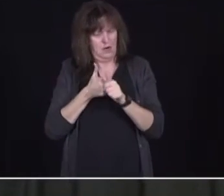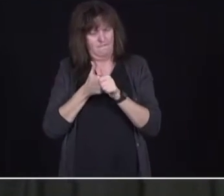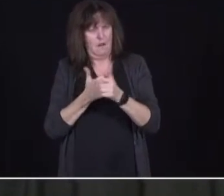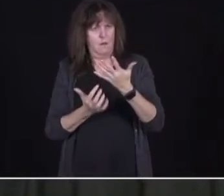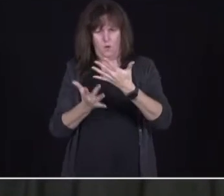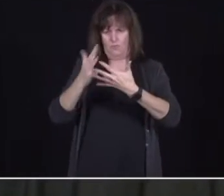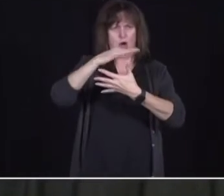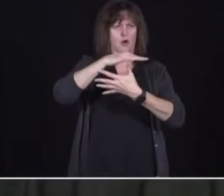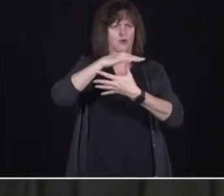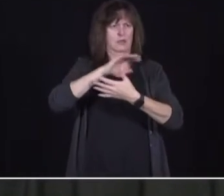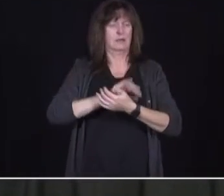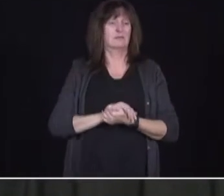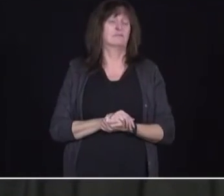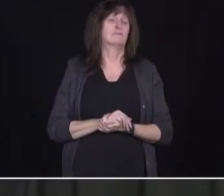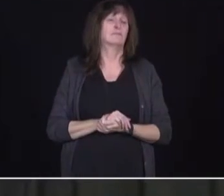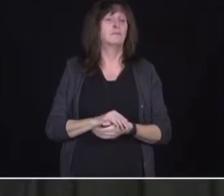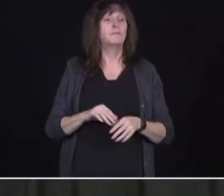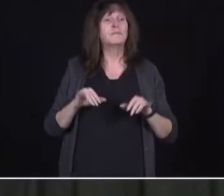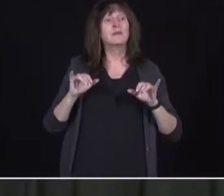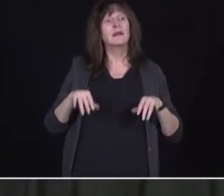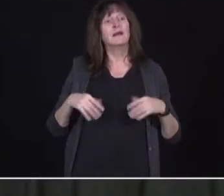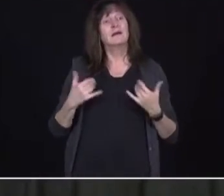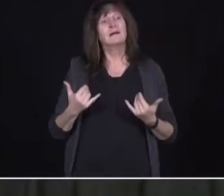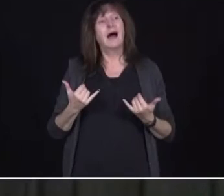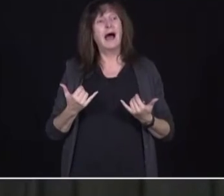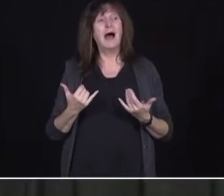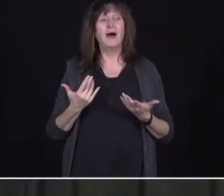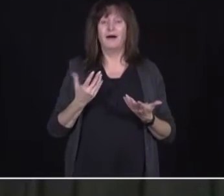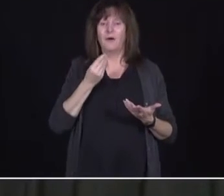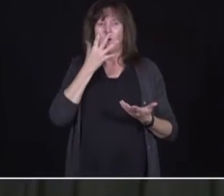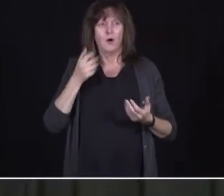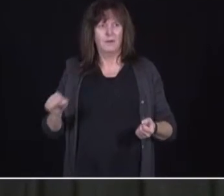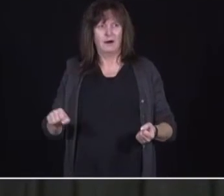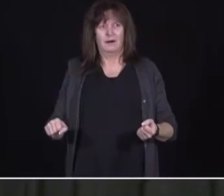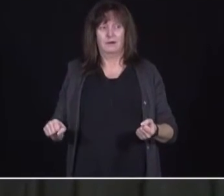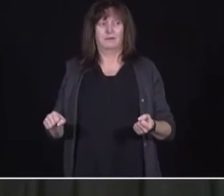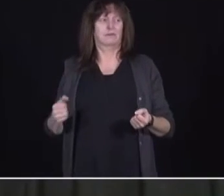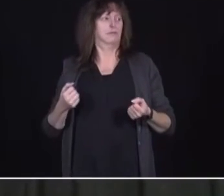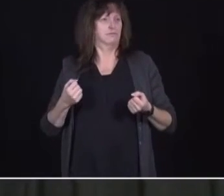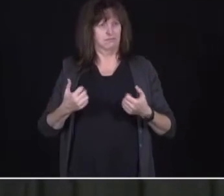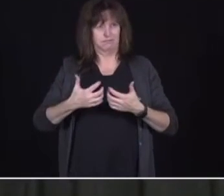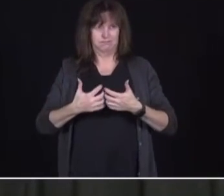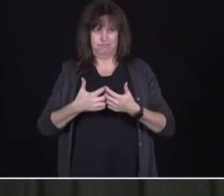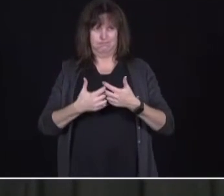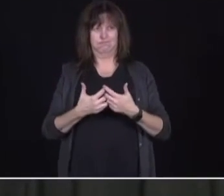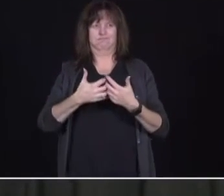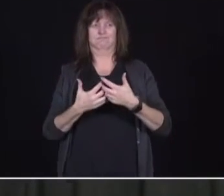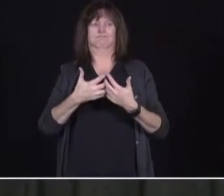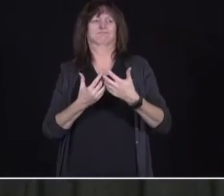vaccines and start vaccinating people based on those additional priorities we want to ton that machine on and warm it up and